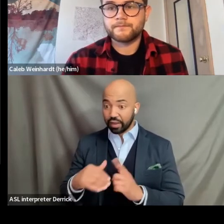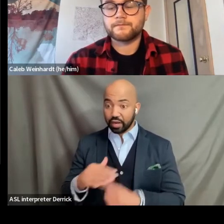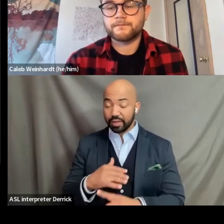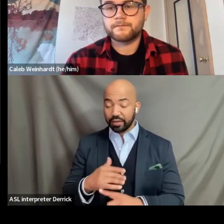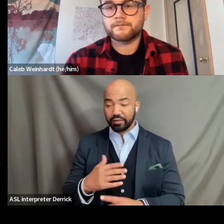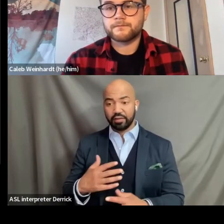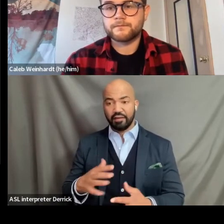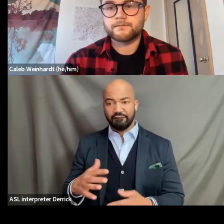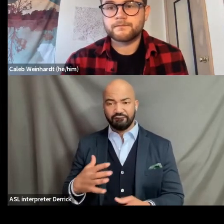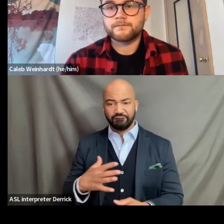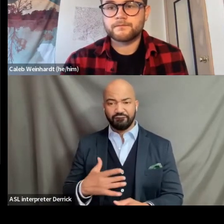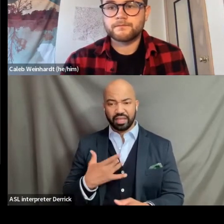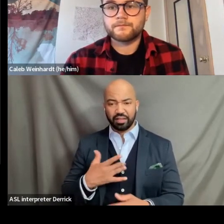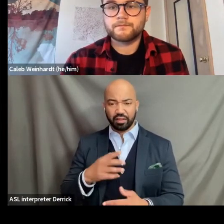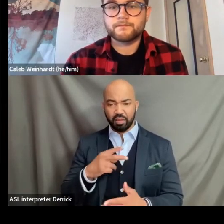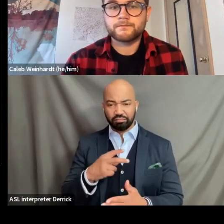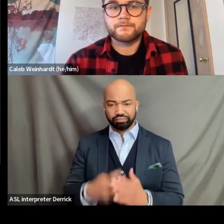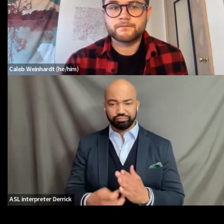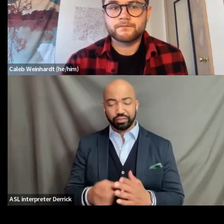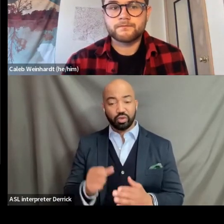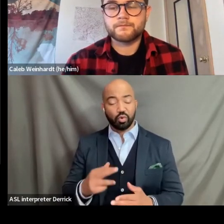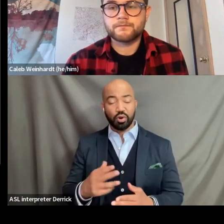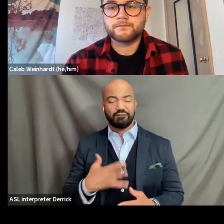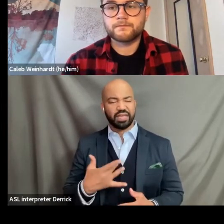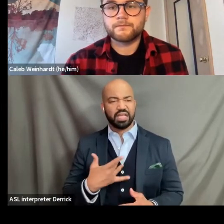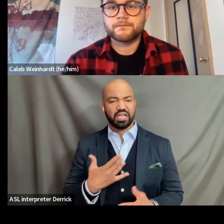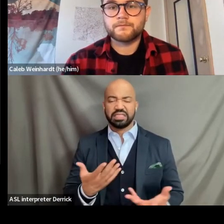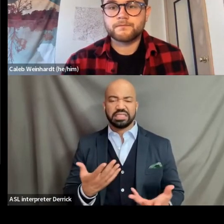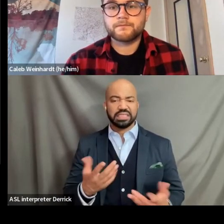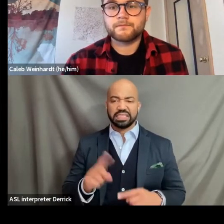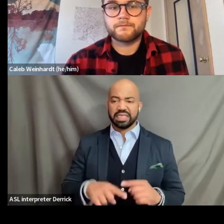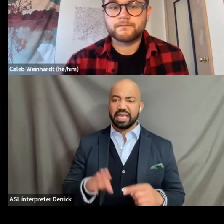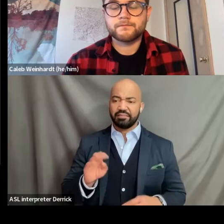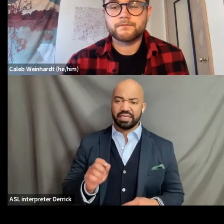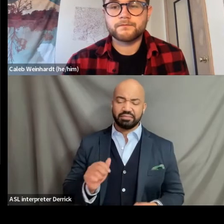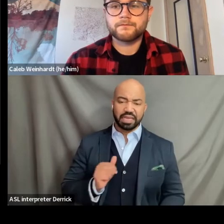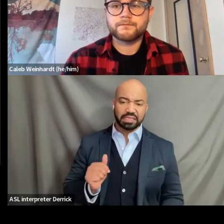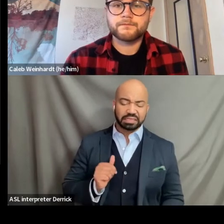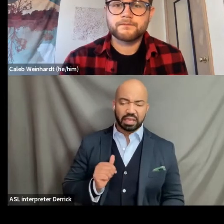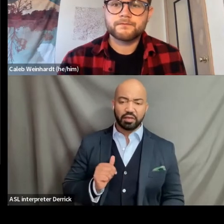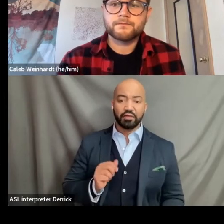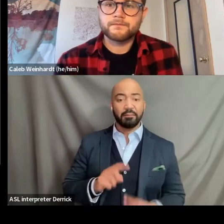or they are just afraid to be themselves and they are themselves but then they're getting shut out of all these opportunities.